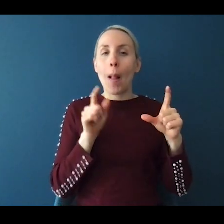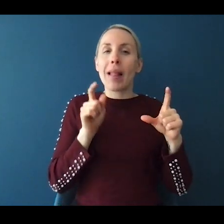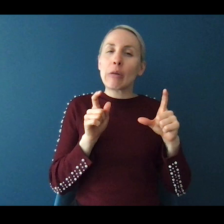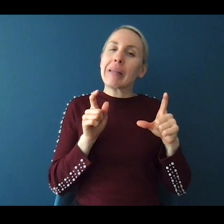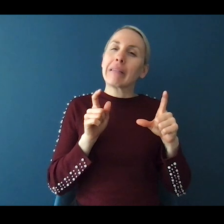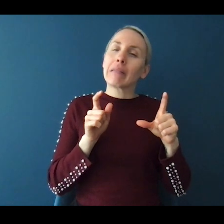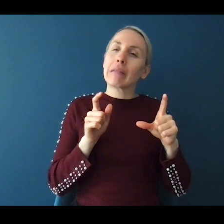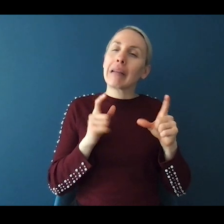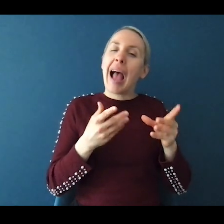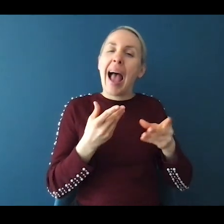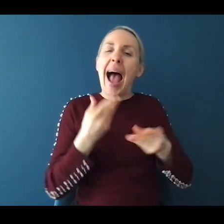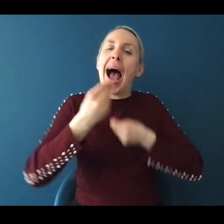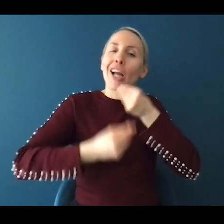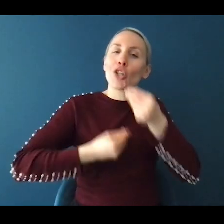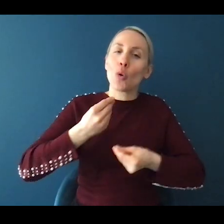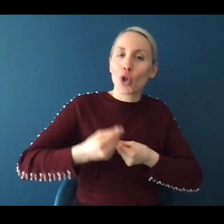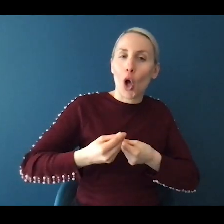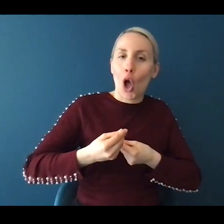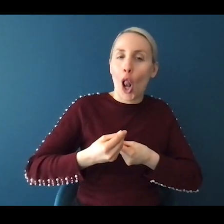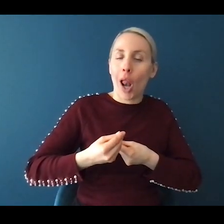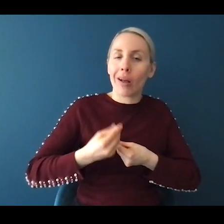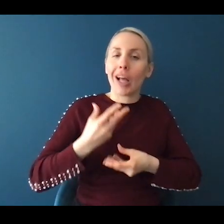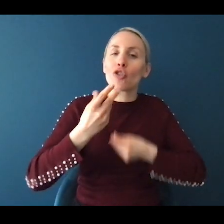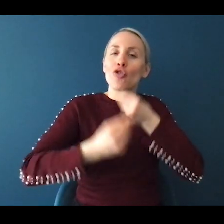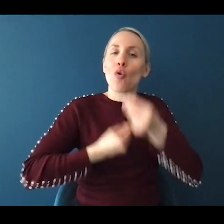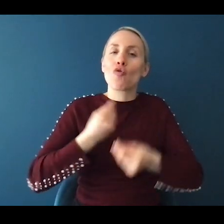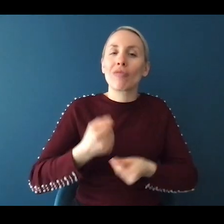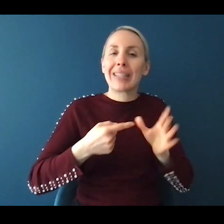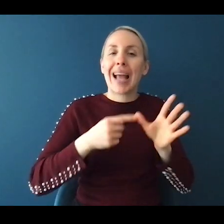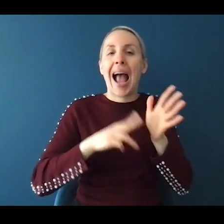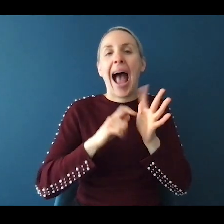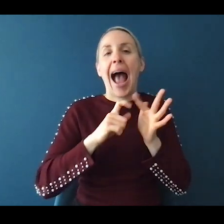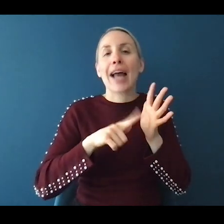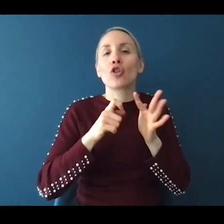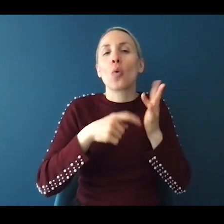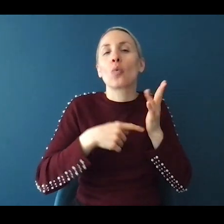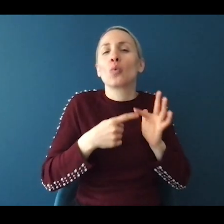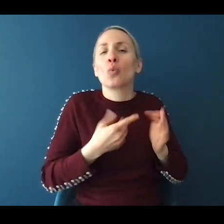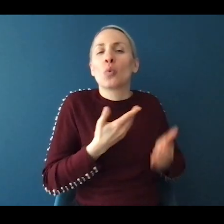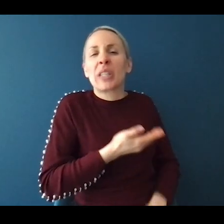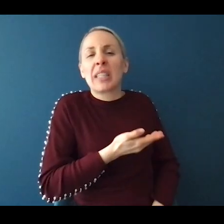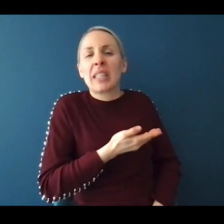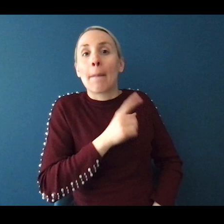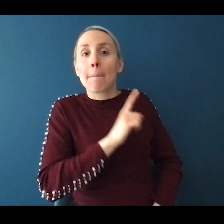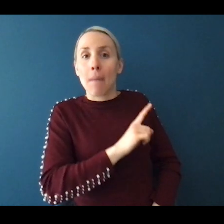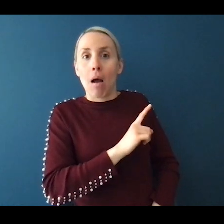if that's the word it's like an anecdote so um it would be things it's part of the research